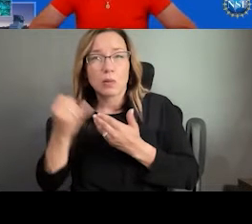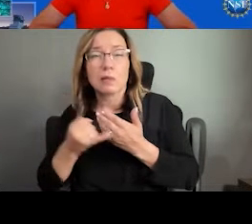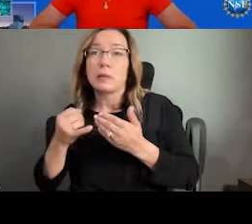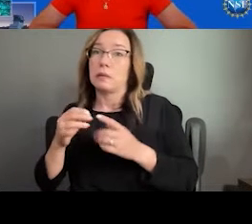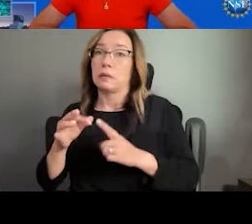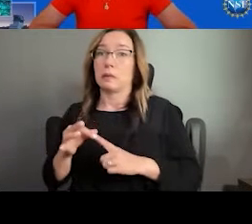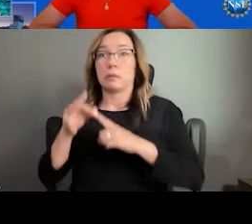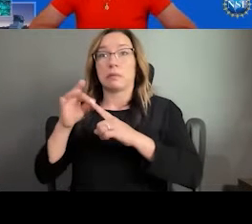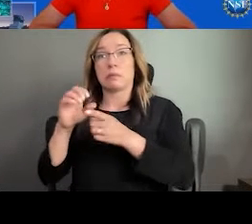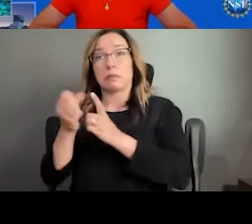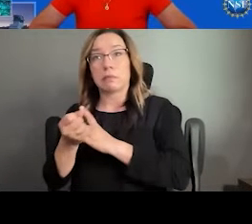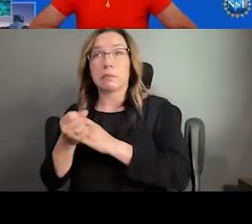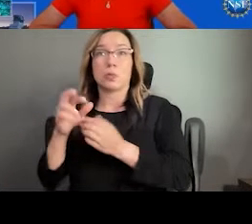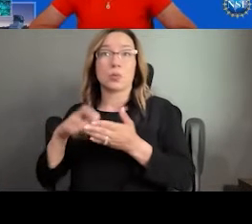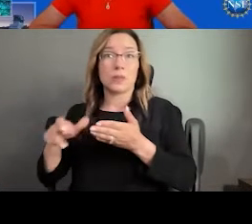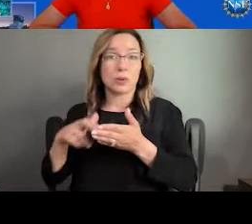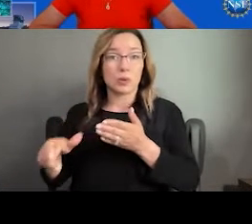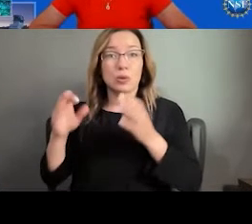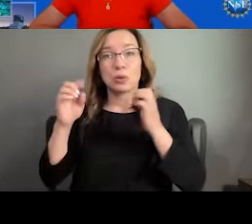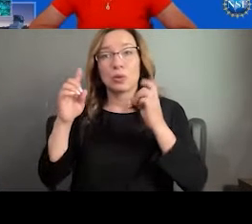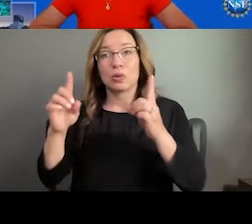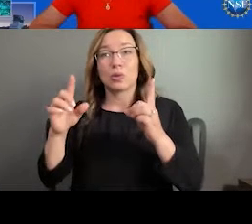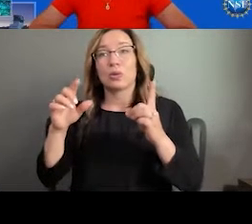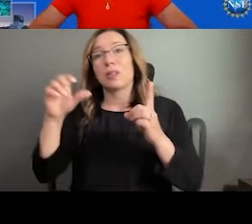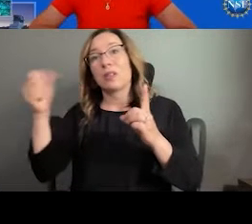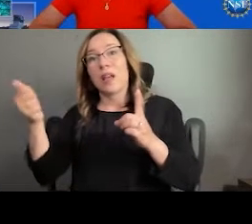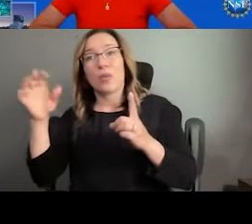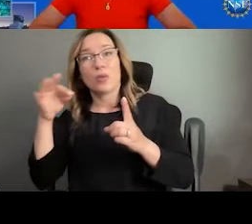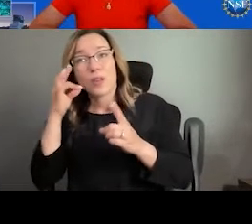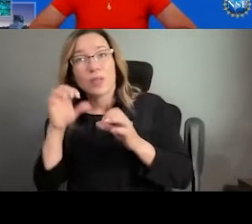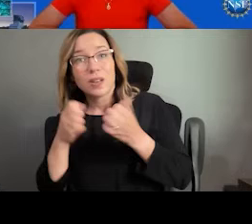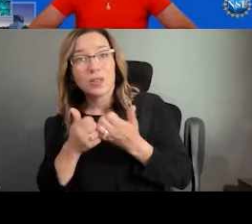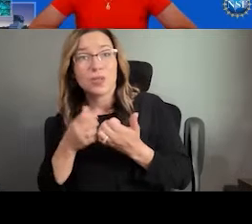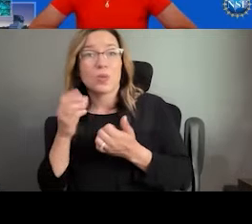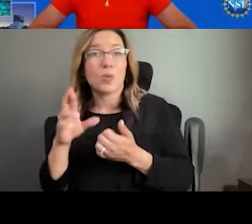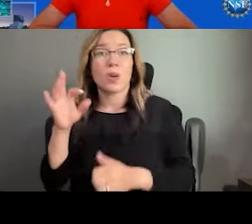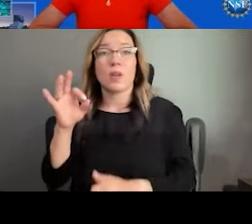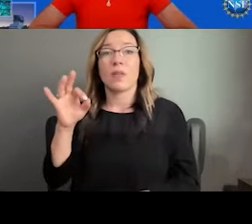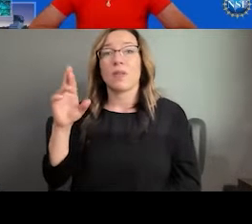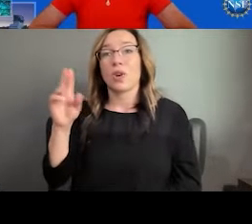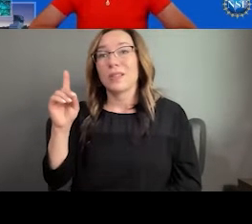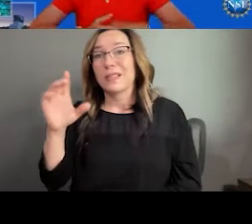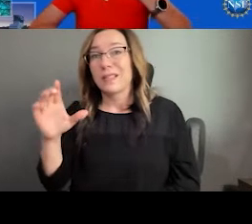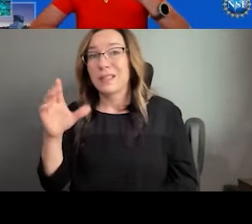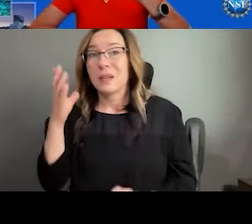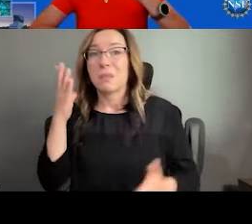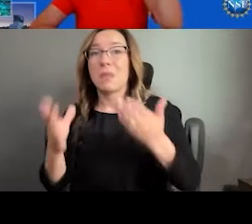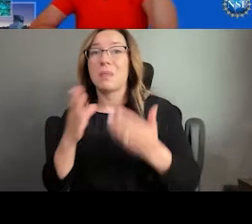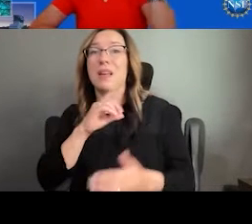research or education projects at other federal agencies or FFRDCs may be eligible when they make